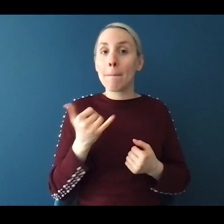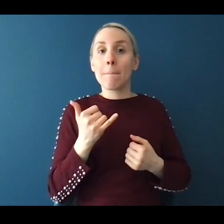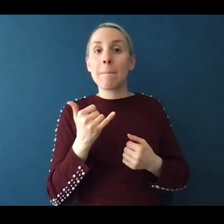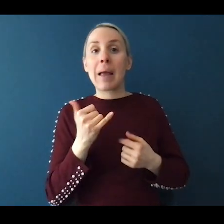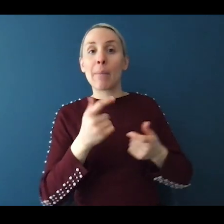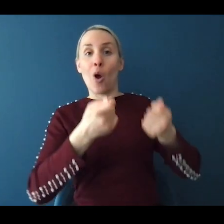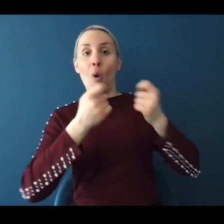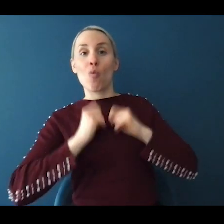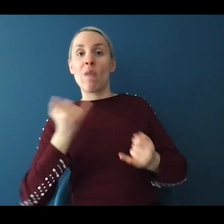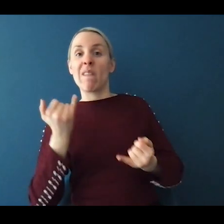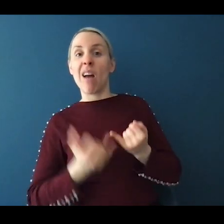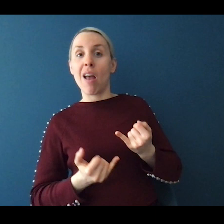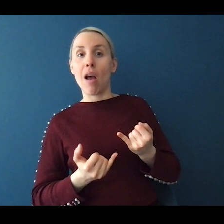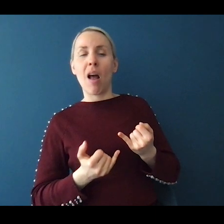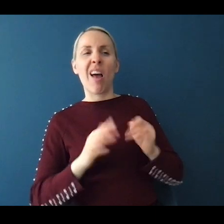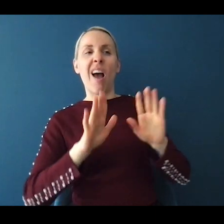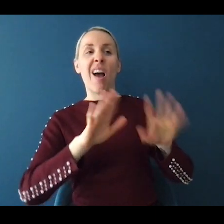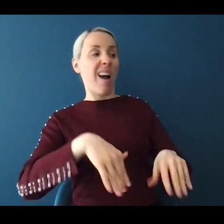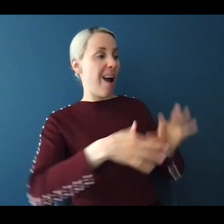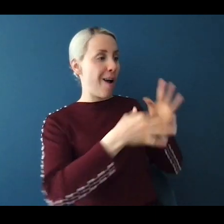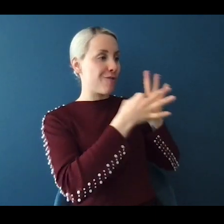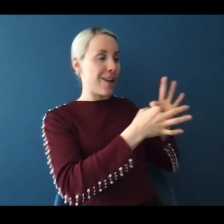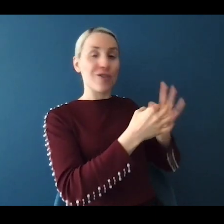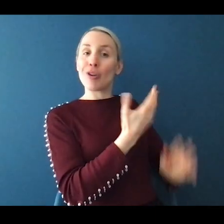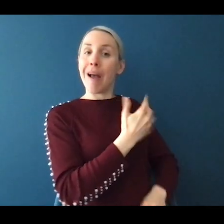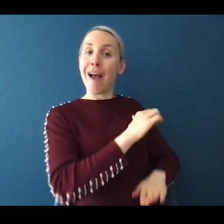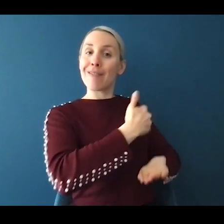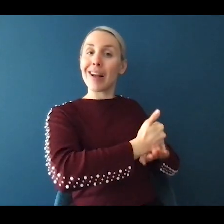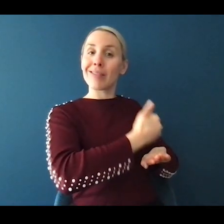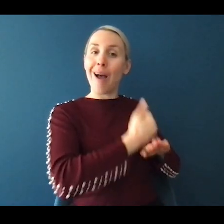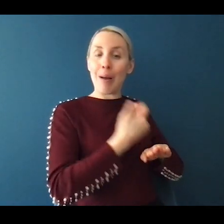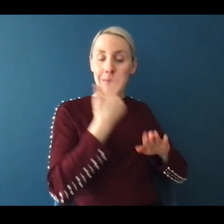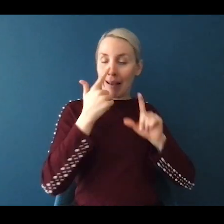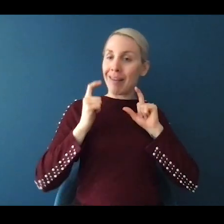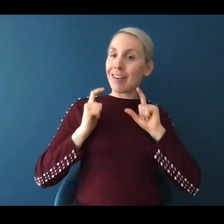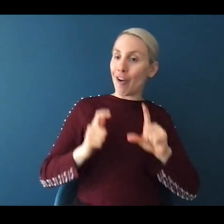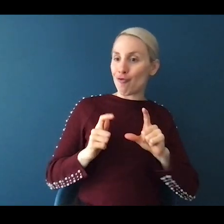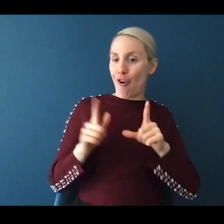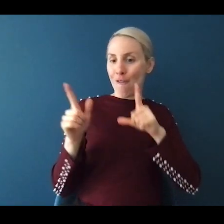like I’m really keen on doing that then you could maybe kind of like already confirm